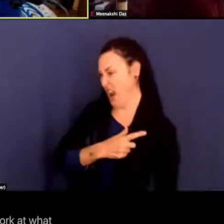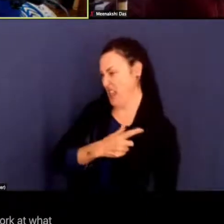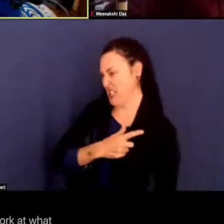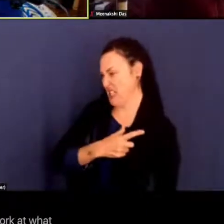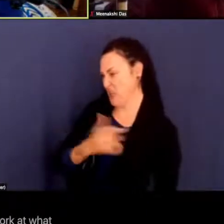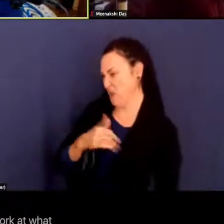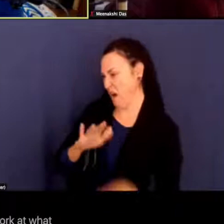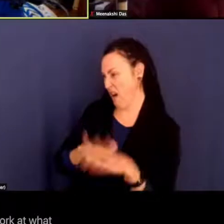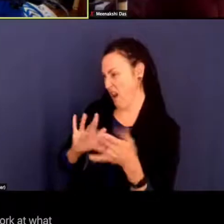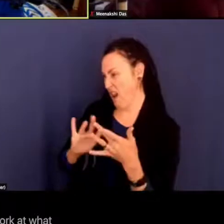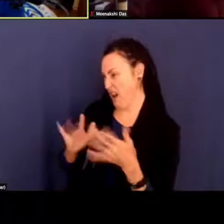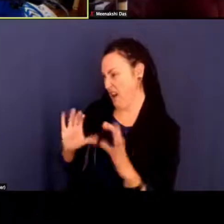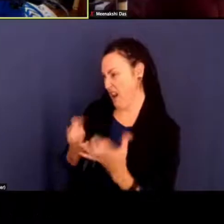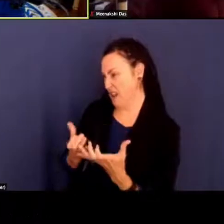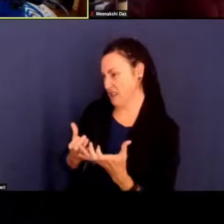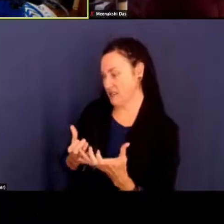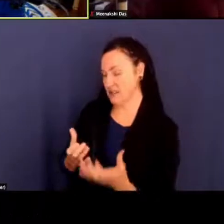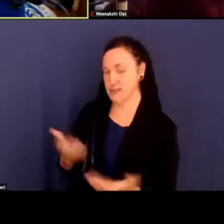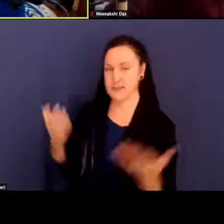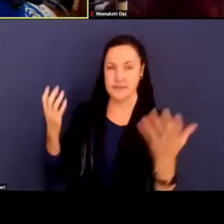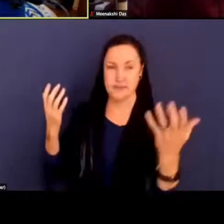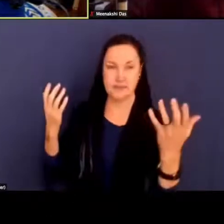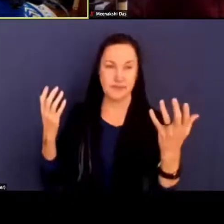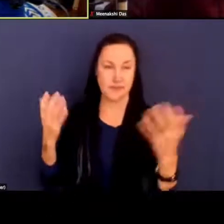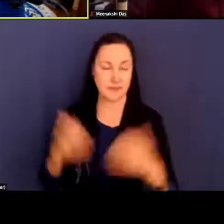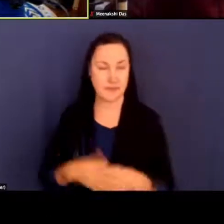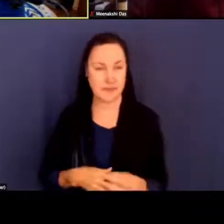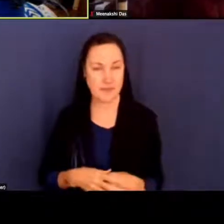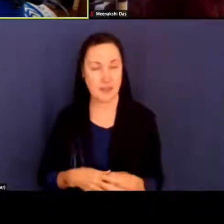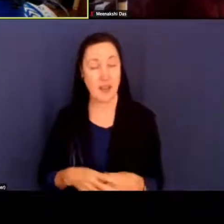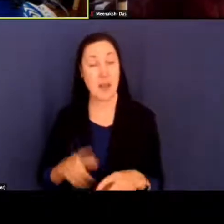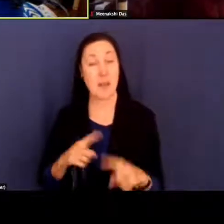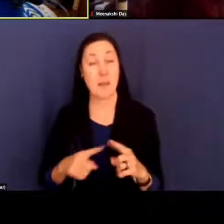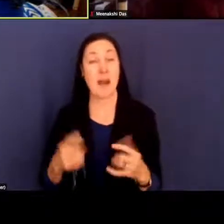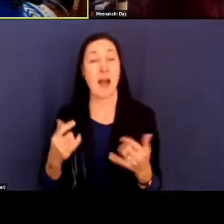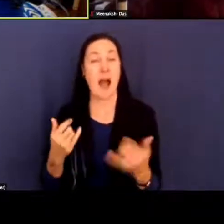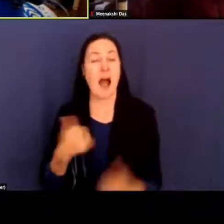I'm glad that hopefully companies and universities are learning through this that